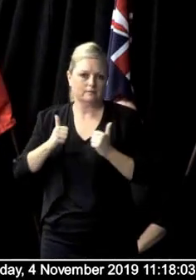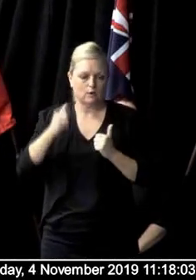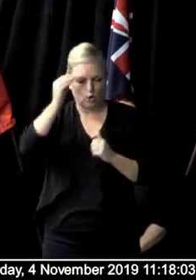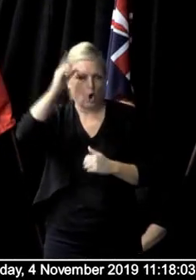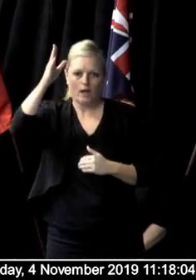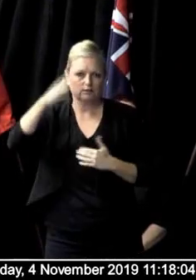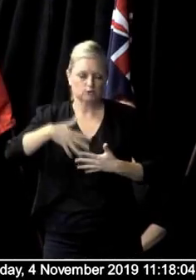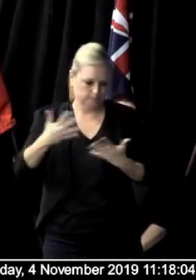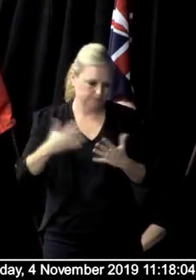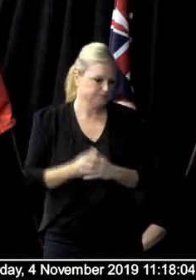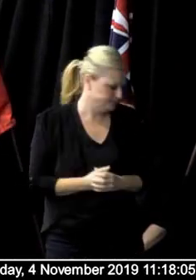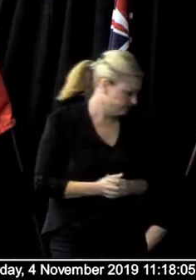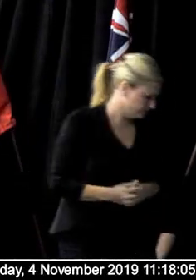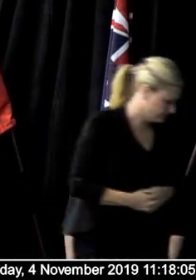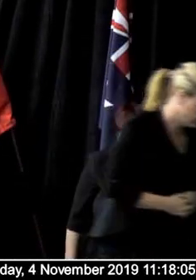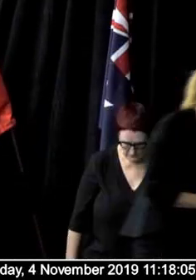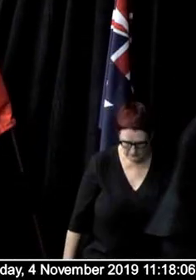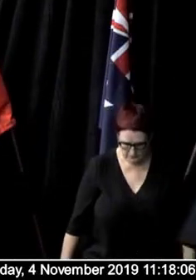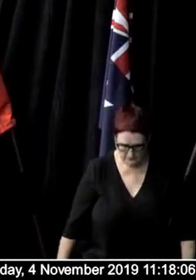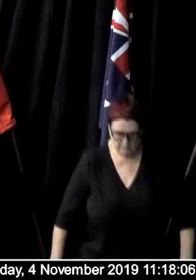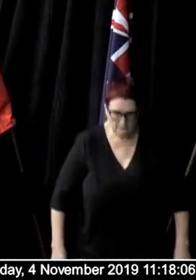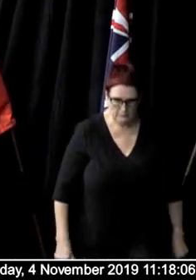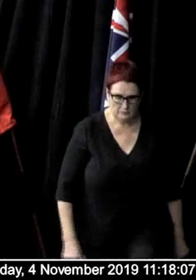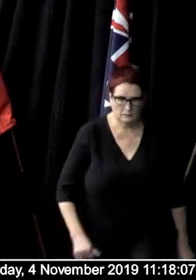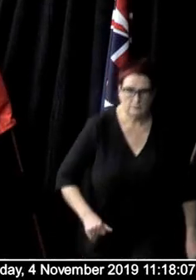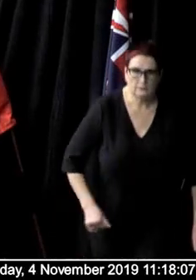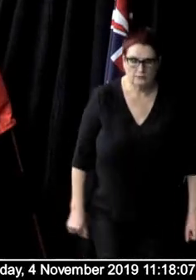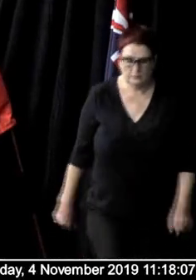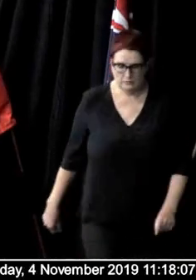On Tuesday morning the Commission will hear from the parent that I referred to earlier.